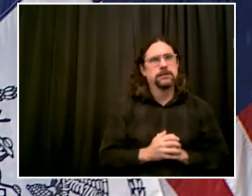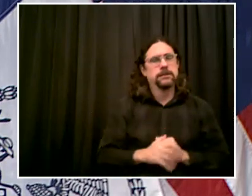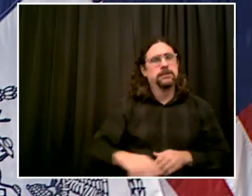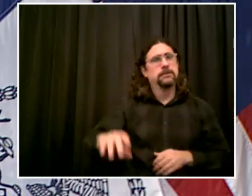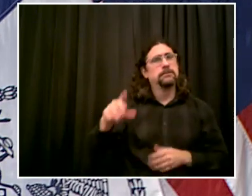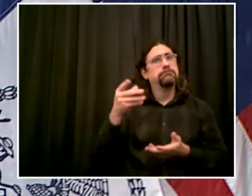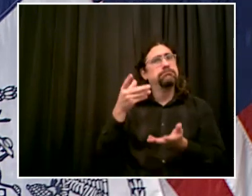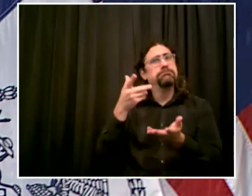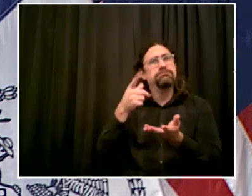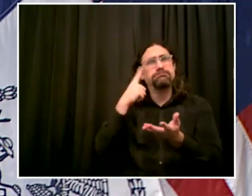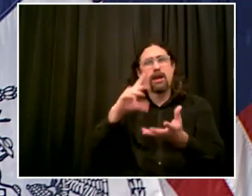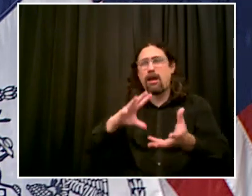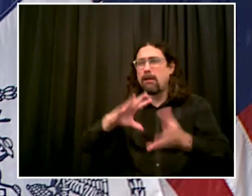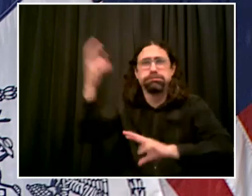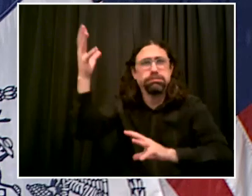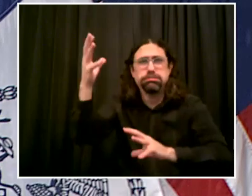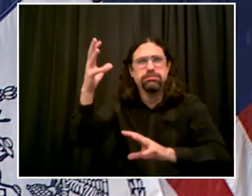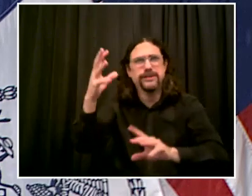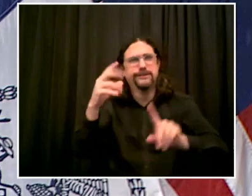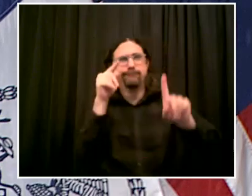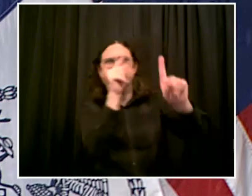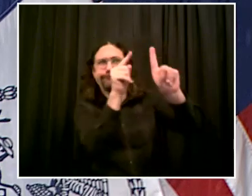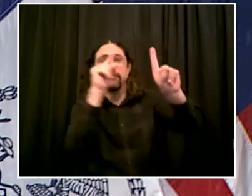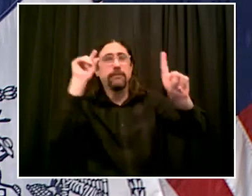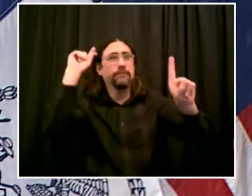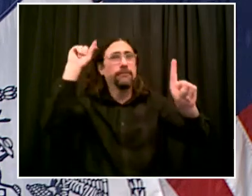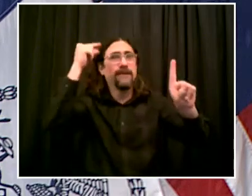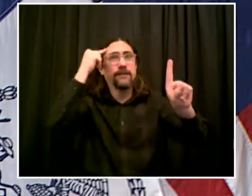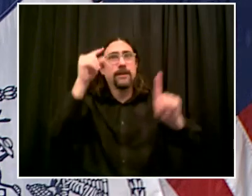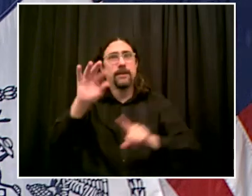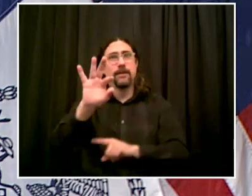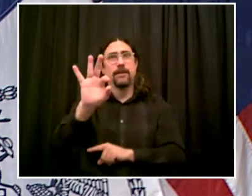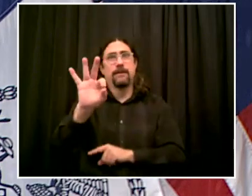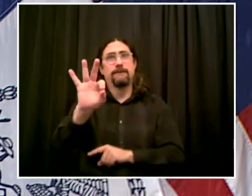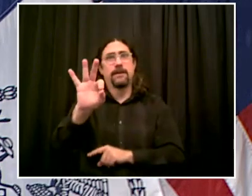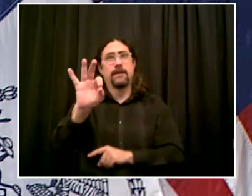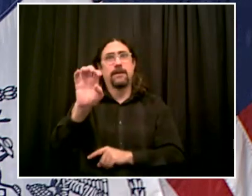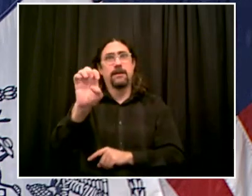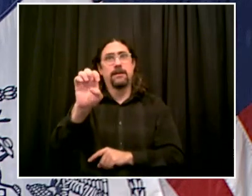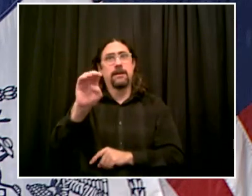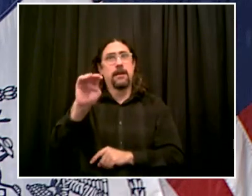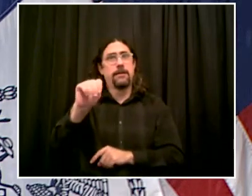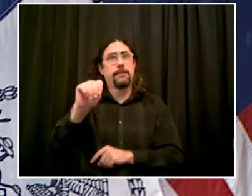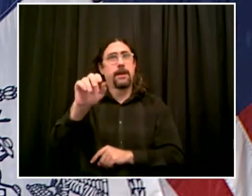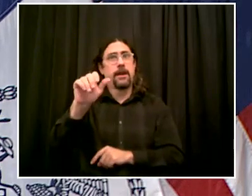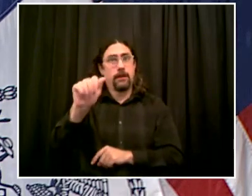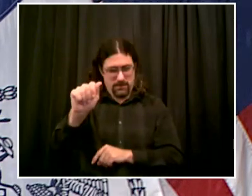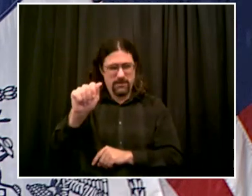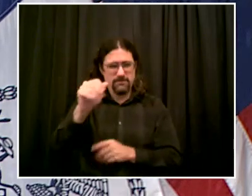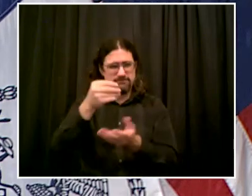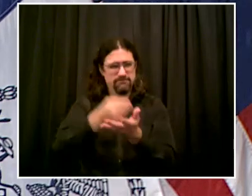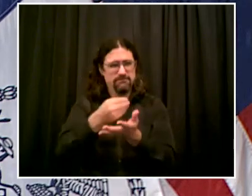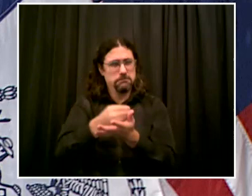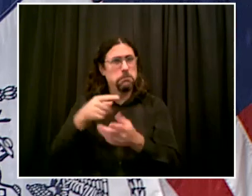ACTIVATE FEMA SUPPORT FUNDING. SOME ARE ASKING IF FEMA CAN COME IN. THEY DON'T HAVE